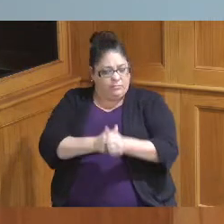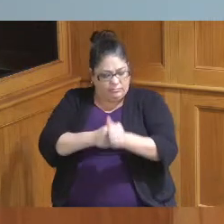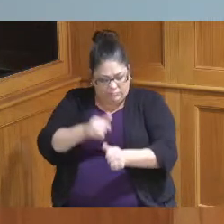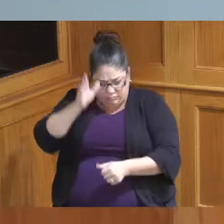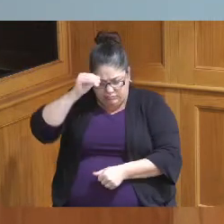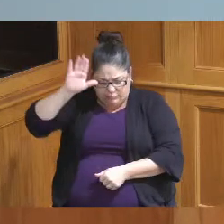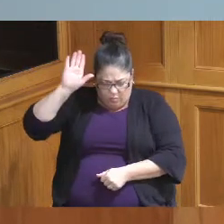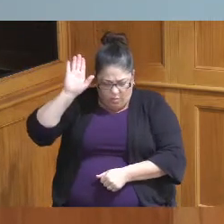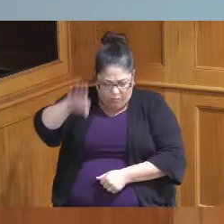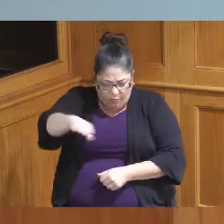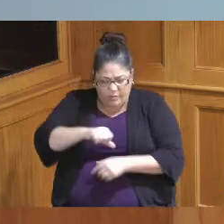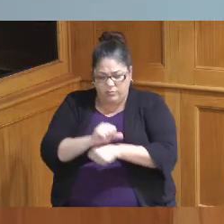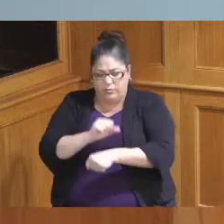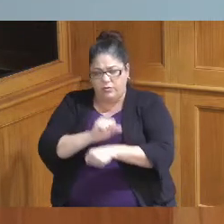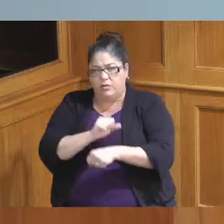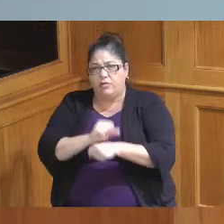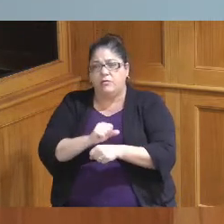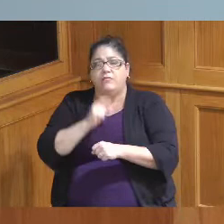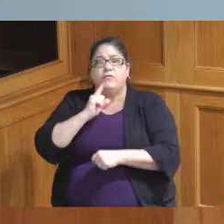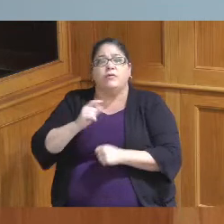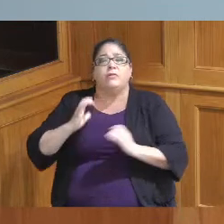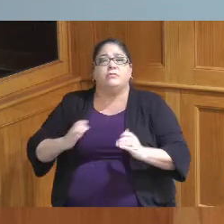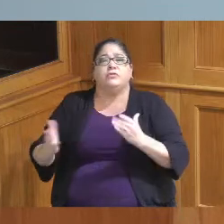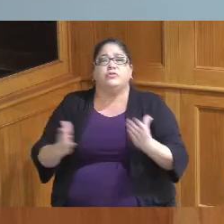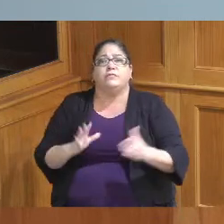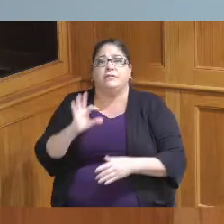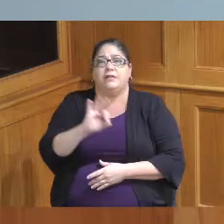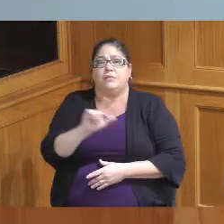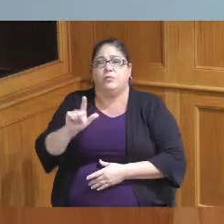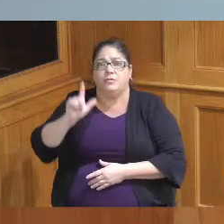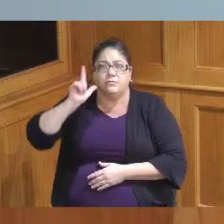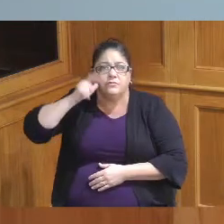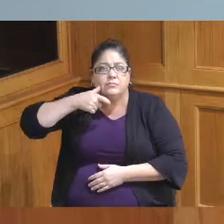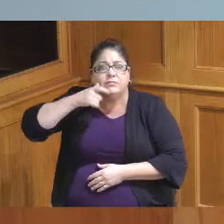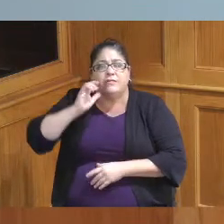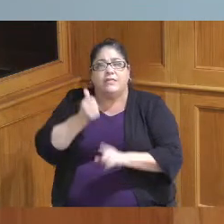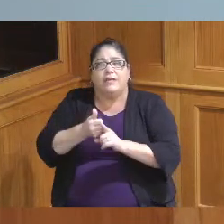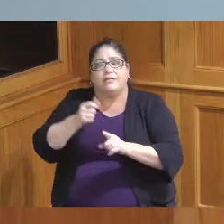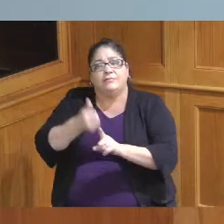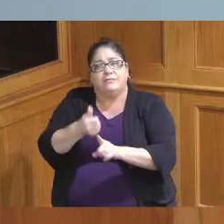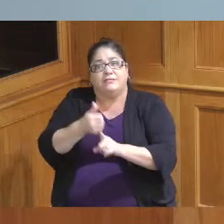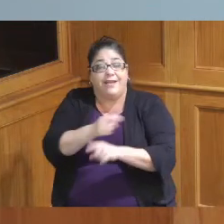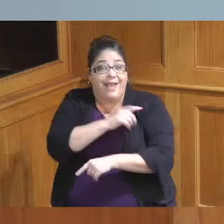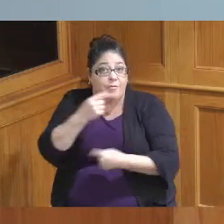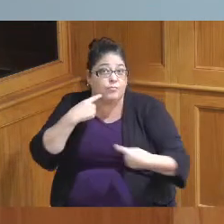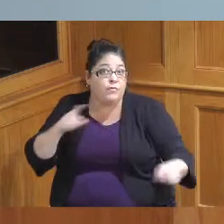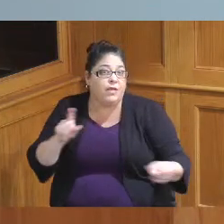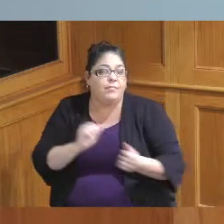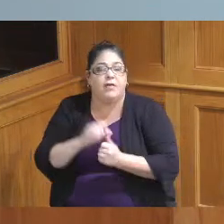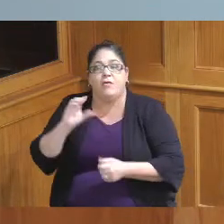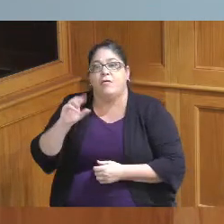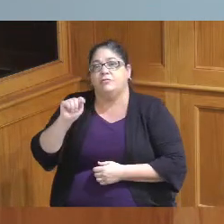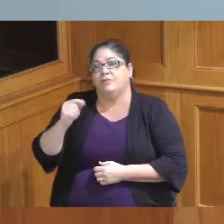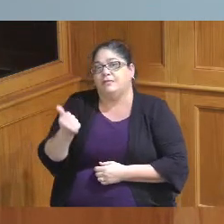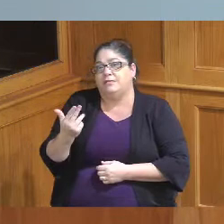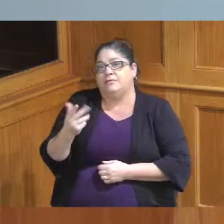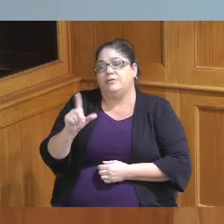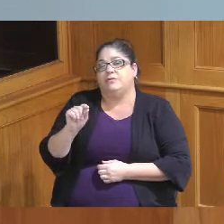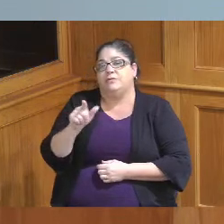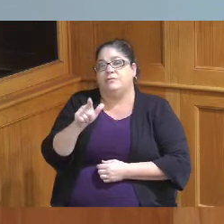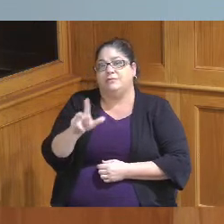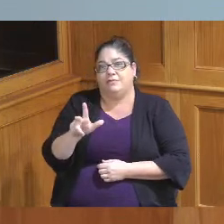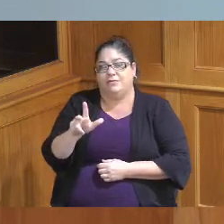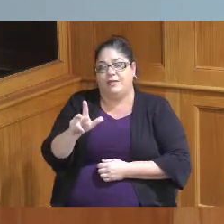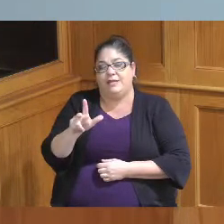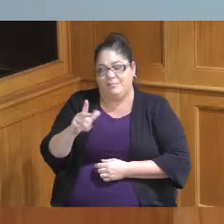their exceptional service as a 911 dispatcher and proclaims that October 13 2023 be known as